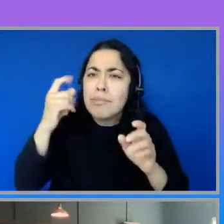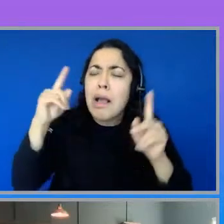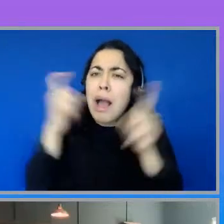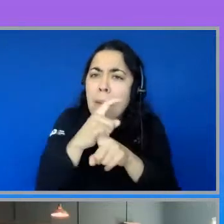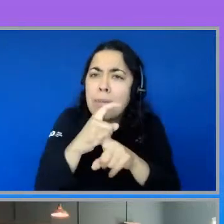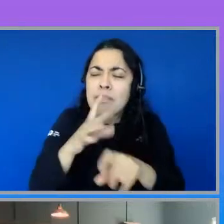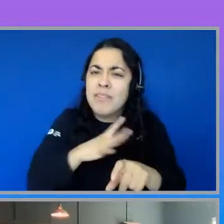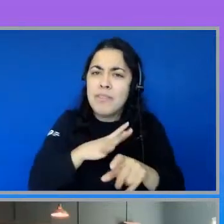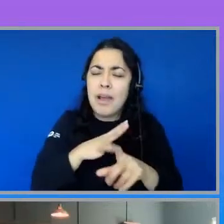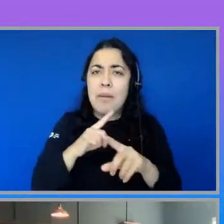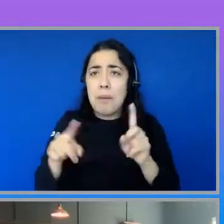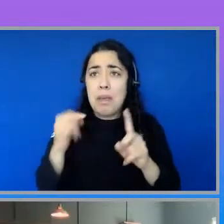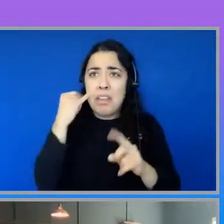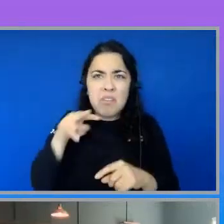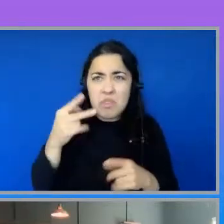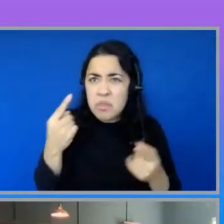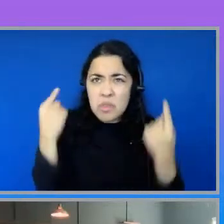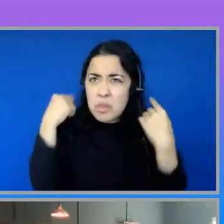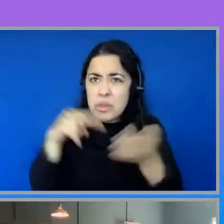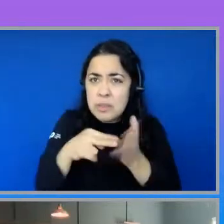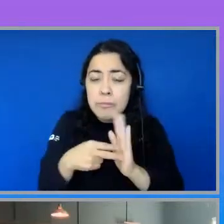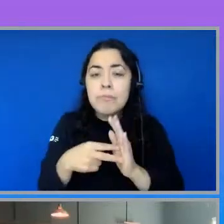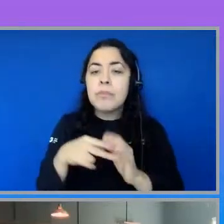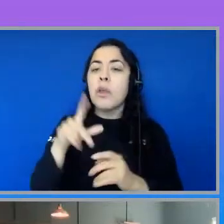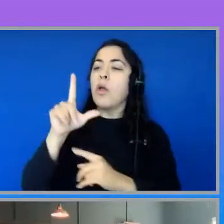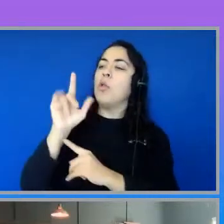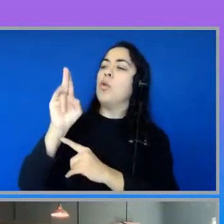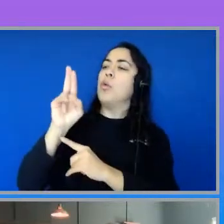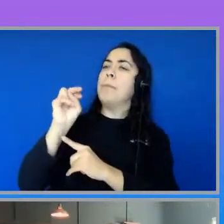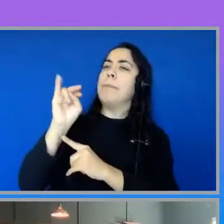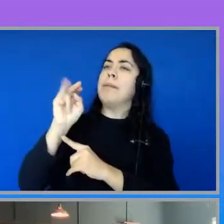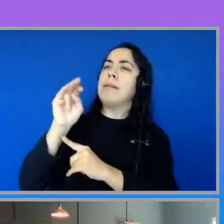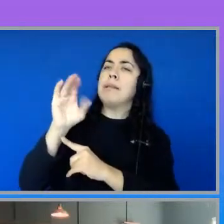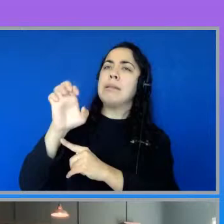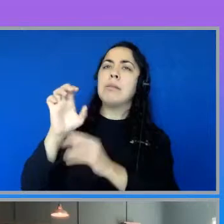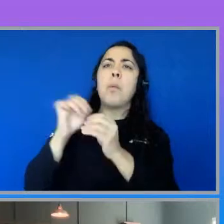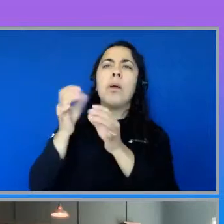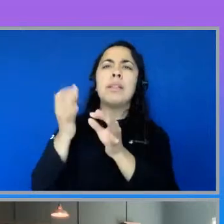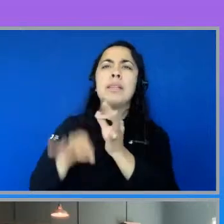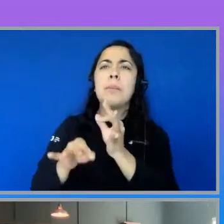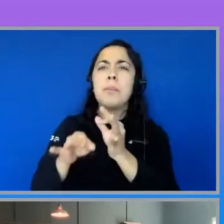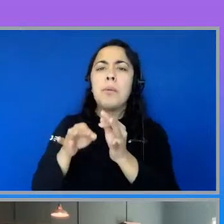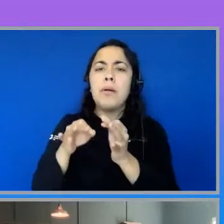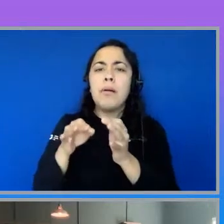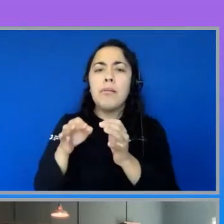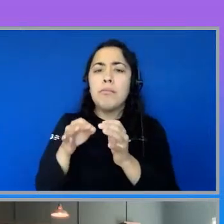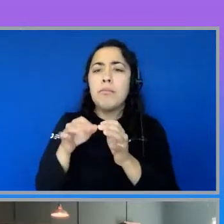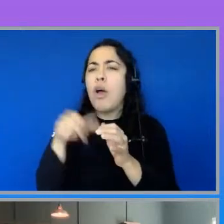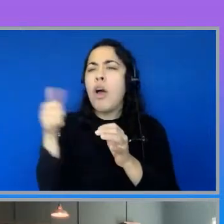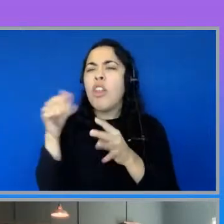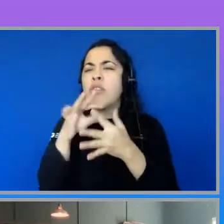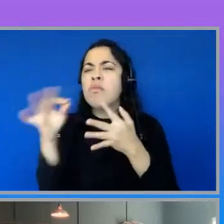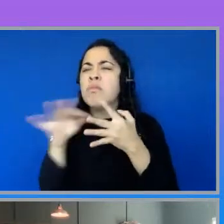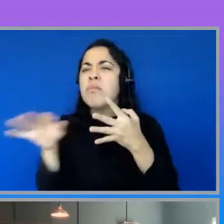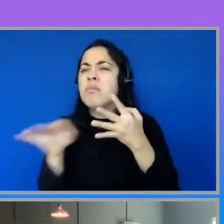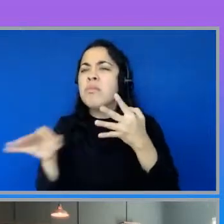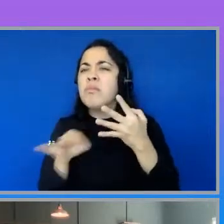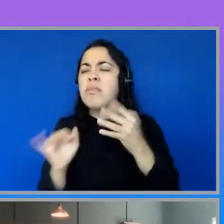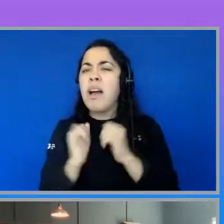and it's okay to not know what it is, but can we simplify it in a way that we could explain it to a fifth grader? Here's a